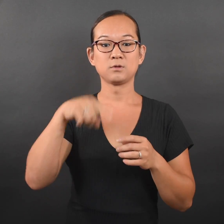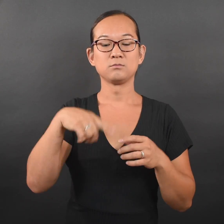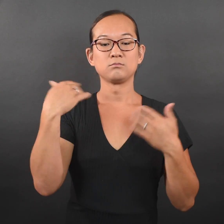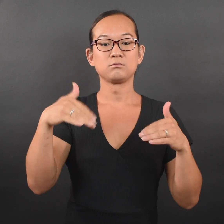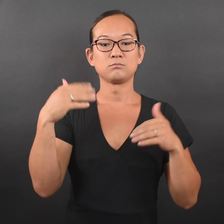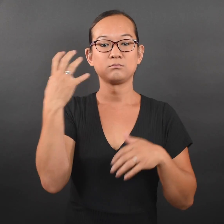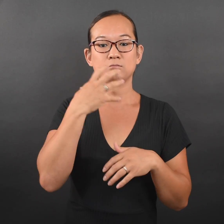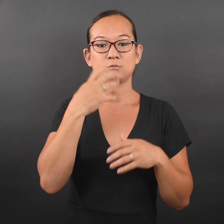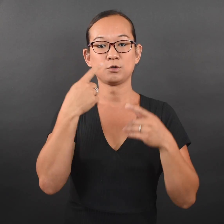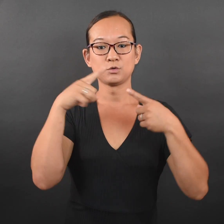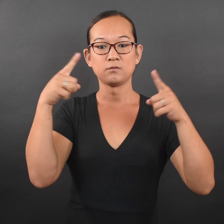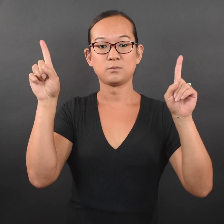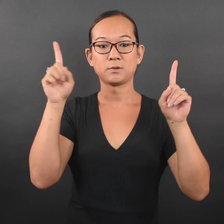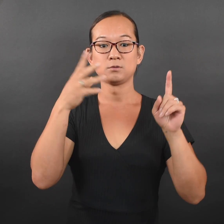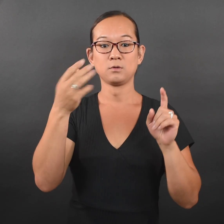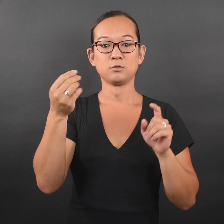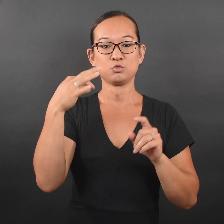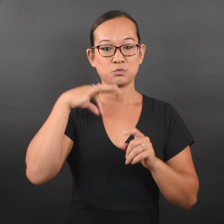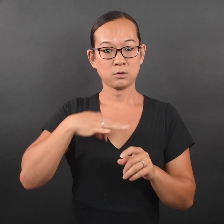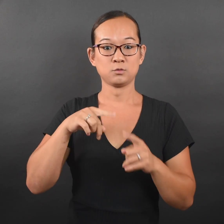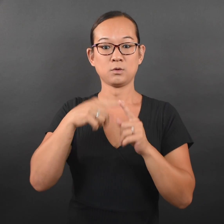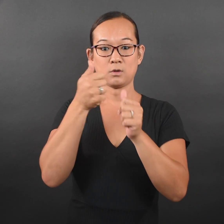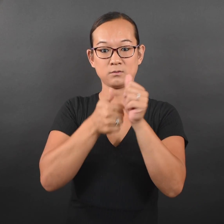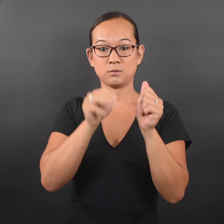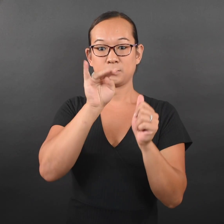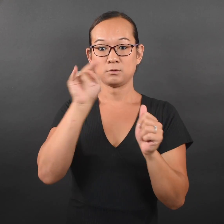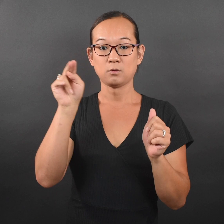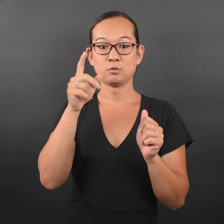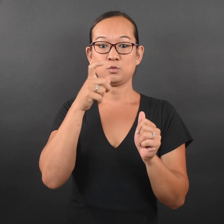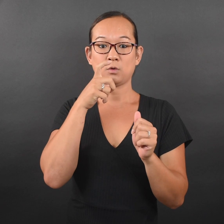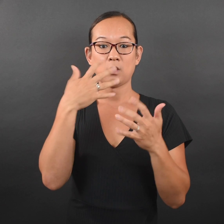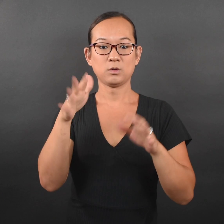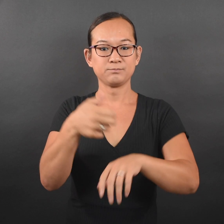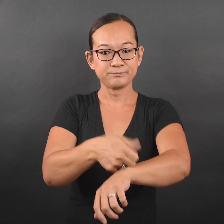“This is a remarkable achievement, and a credit to every Minnesotan who has rolled up their